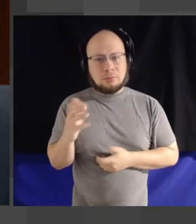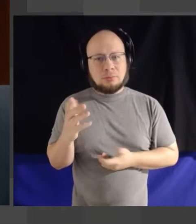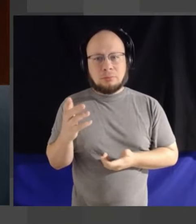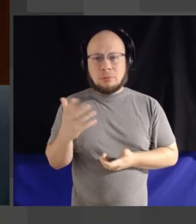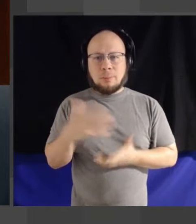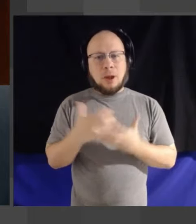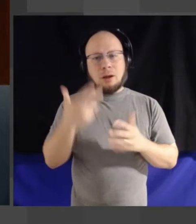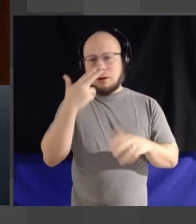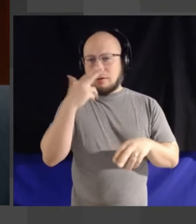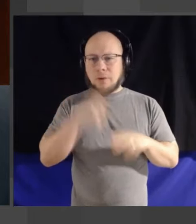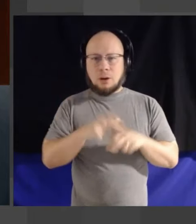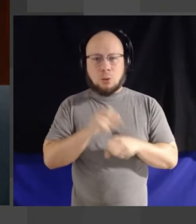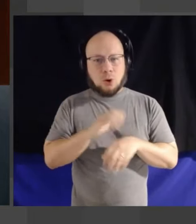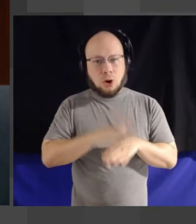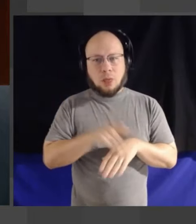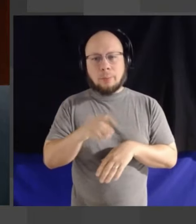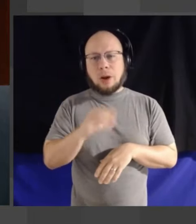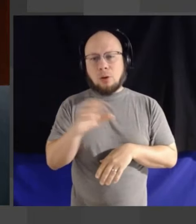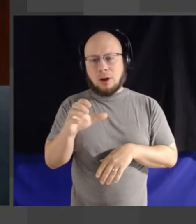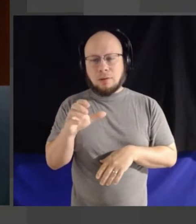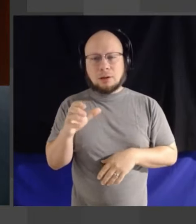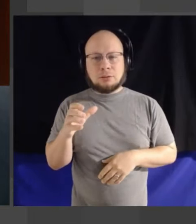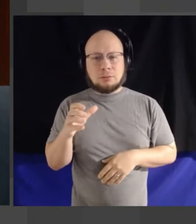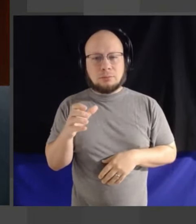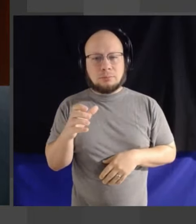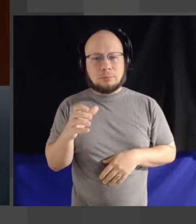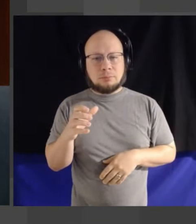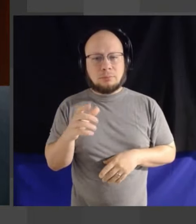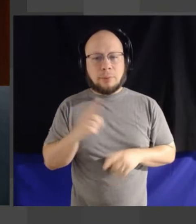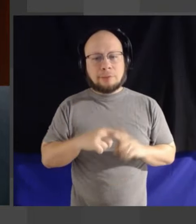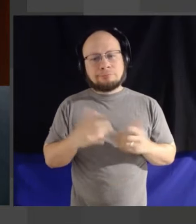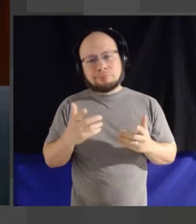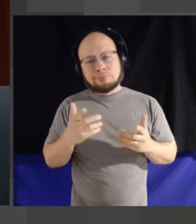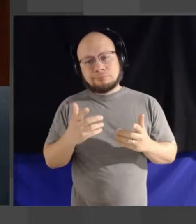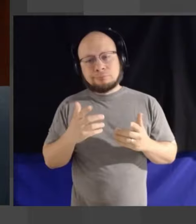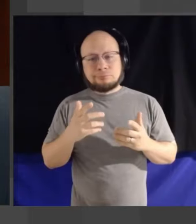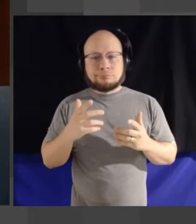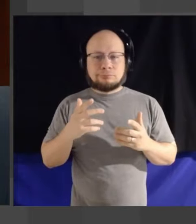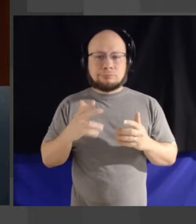THESE 10 YEARS AND I HAVE HAD SO